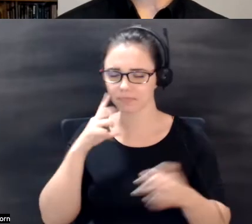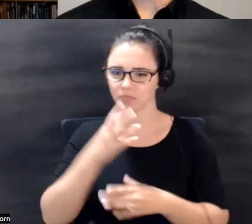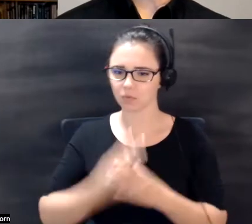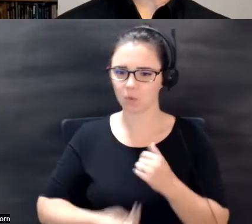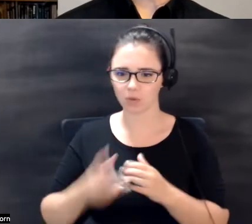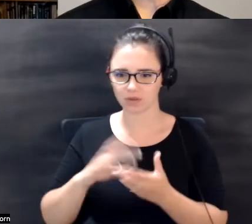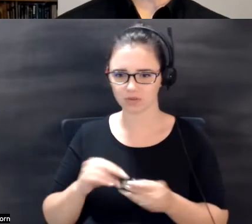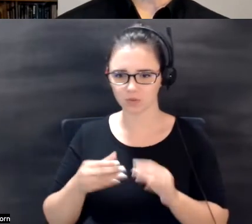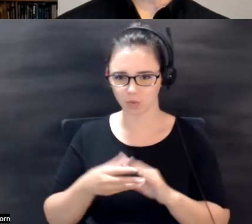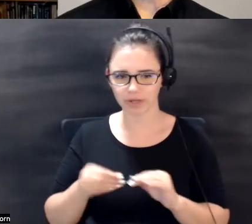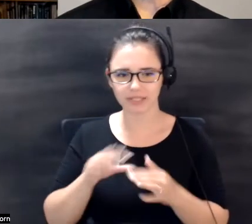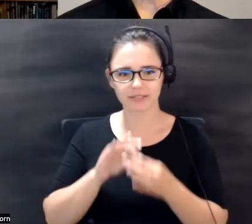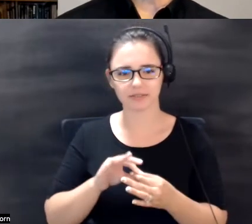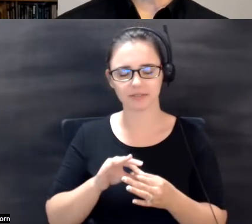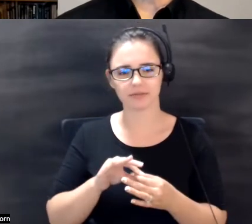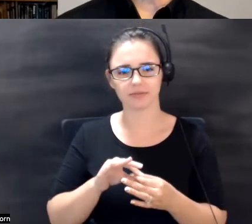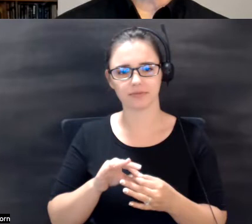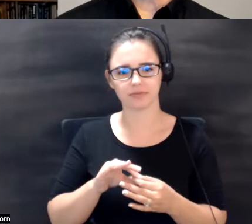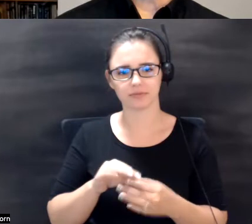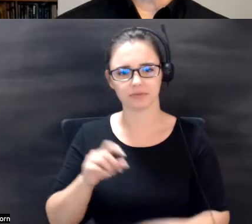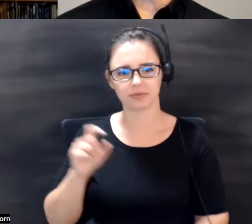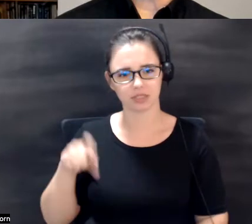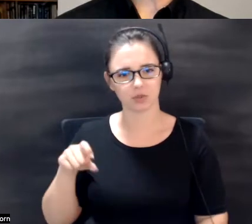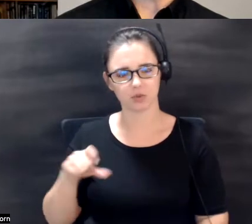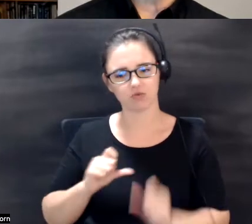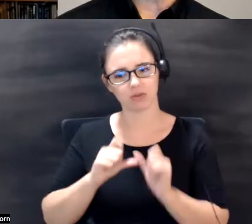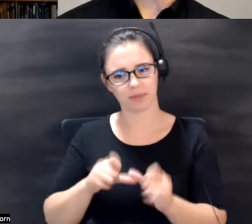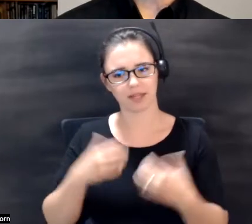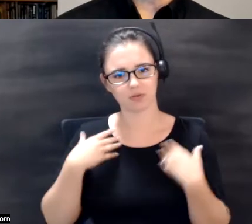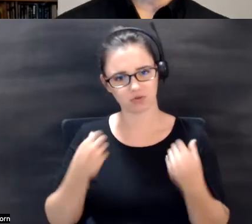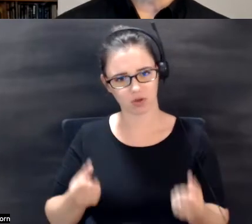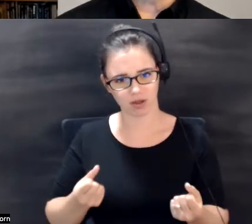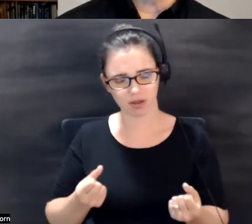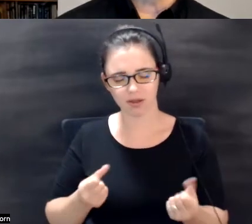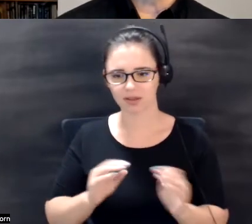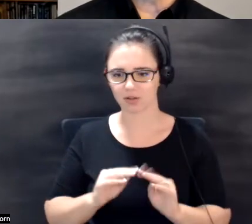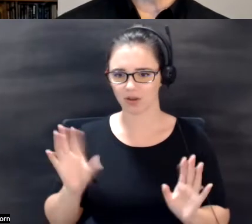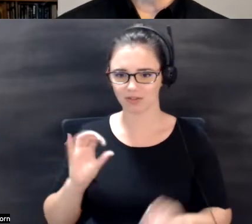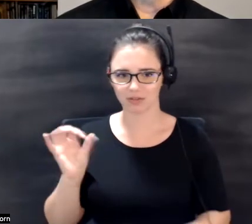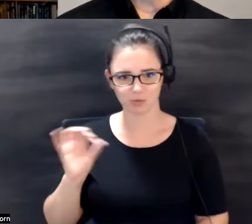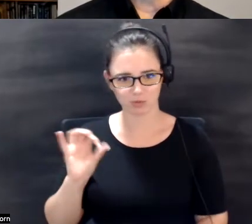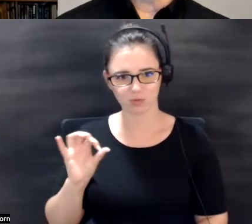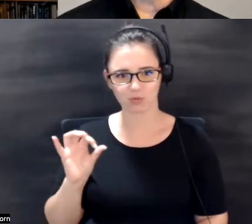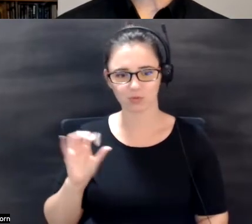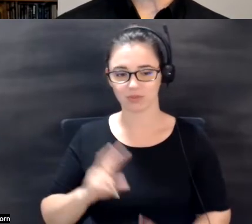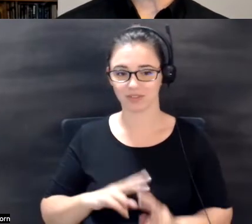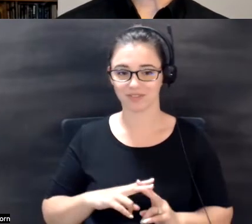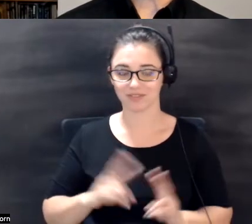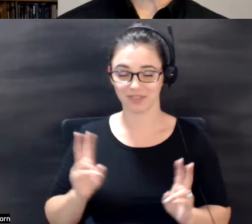in terms of needing to remain strong, and obviously, very, very different,